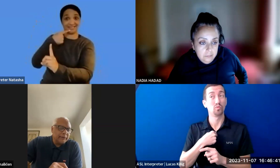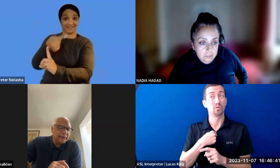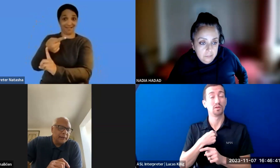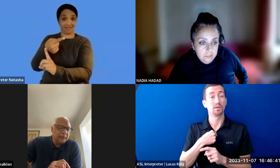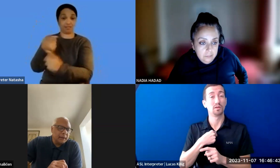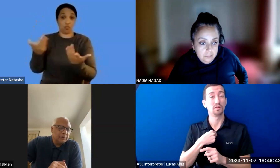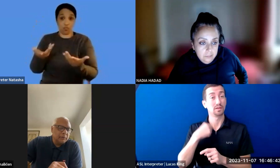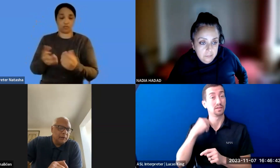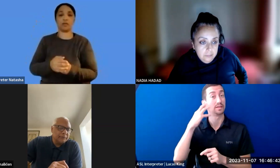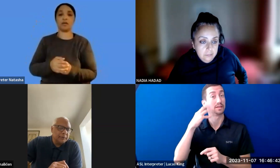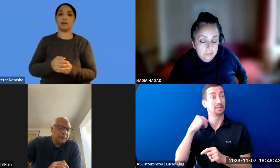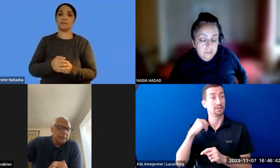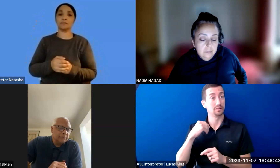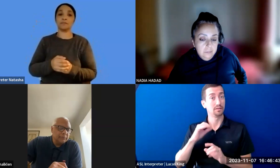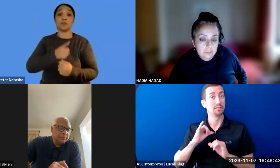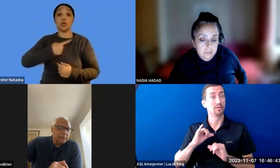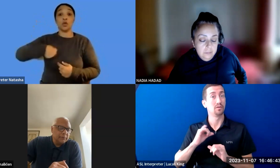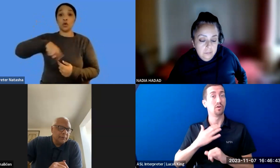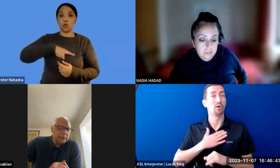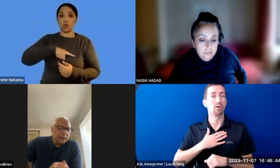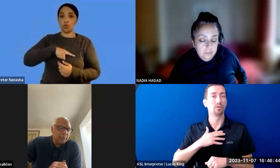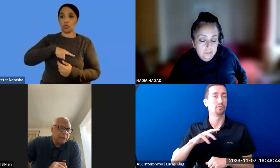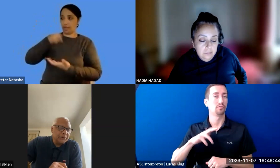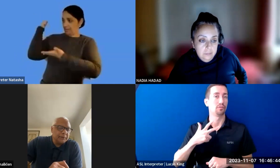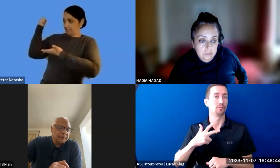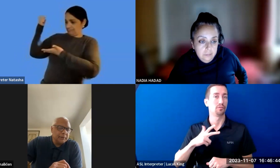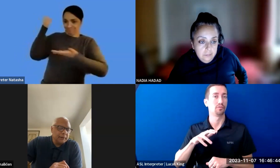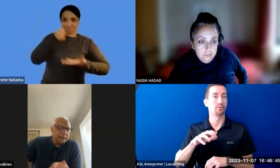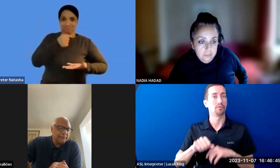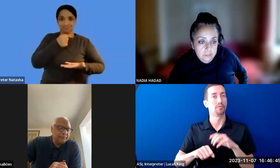at the third round of a project,